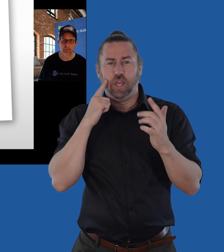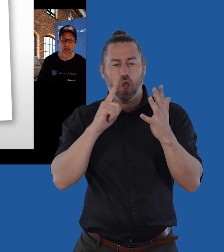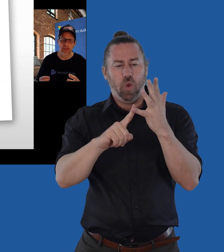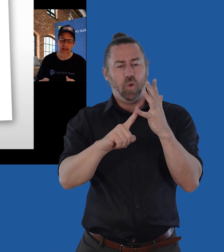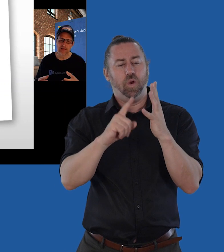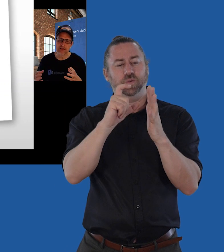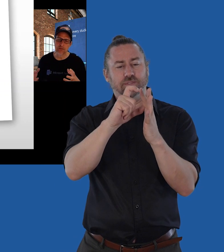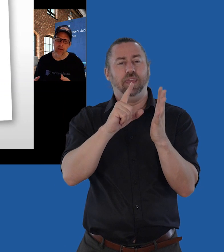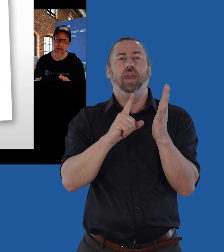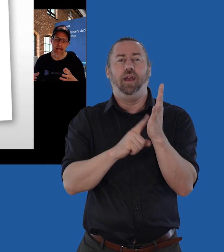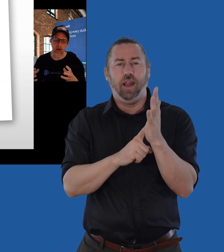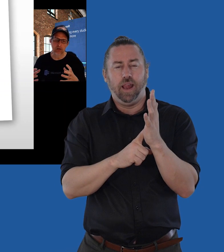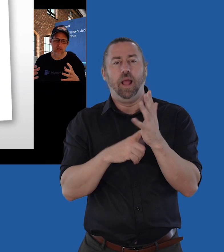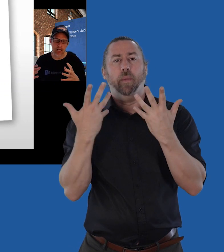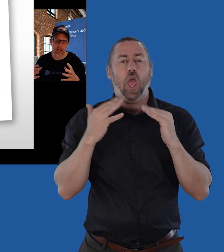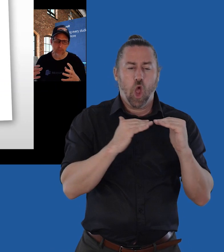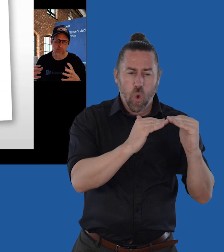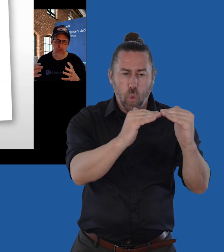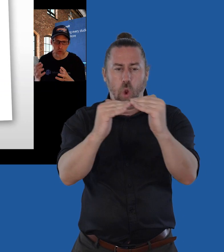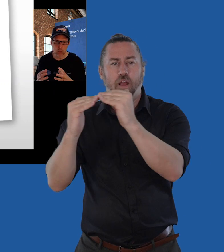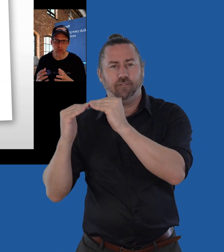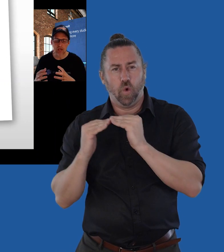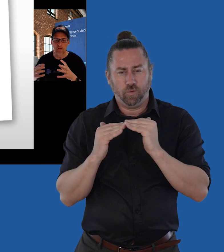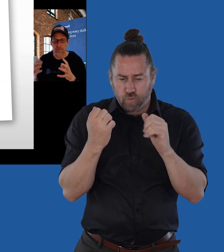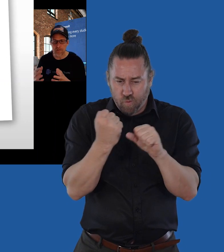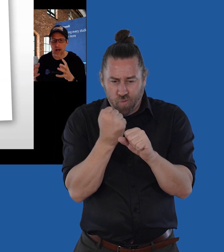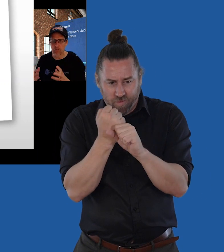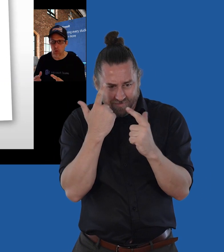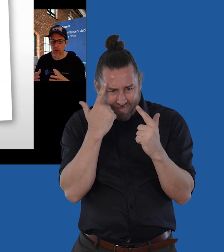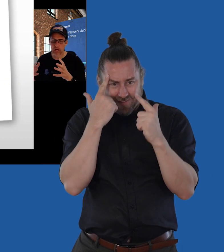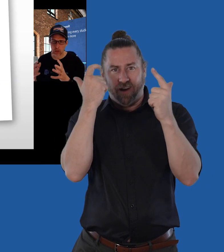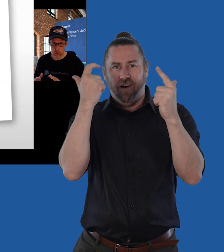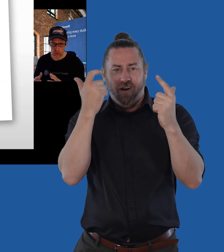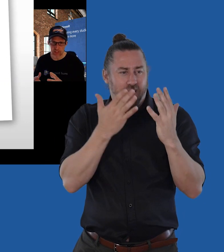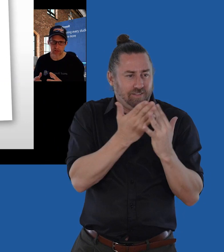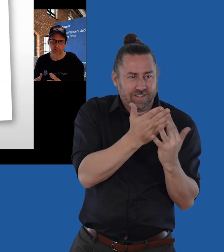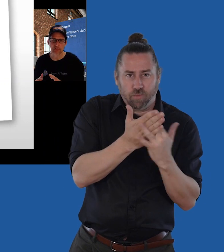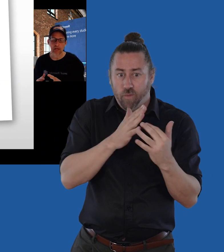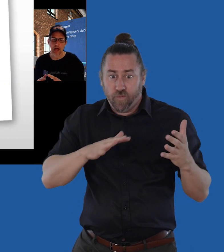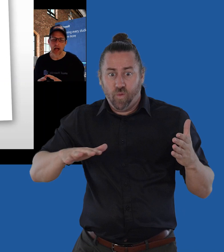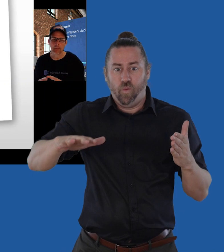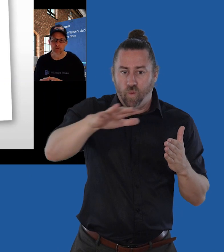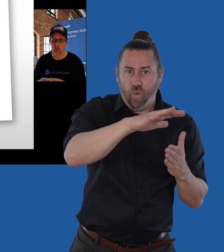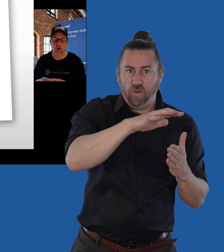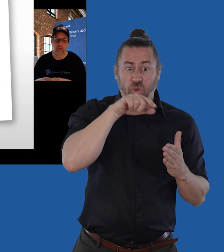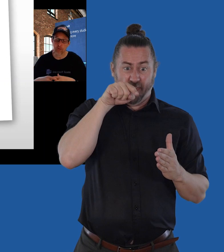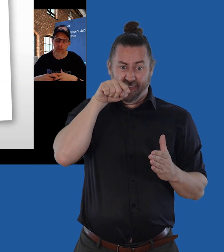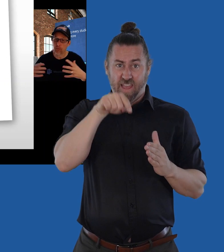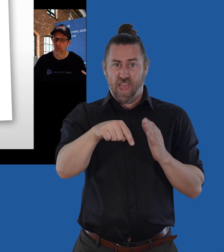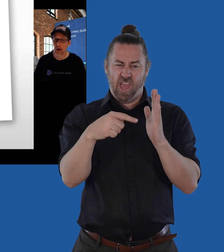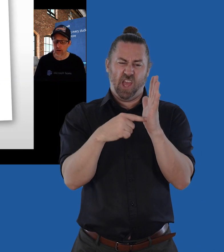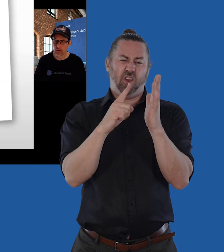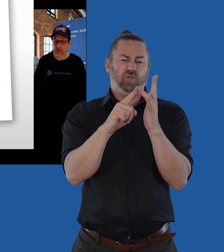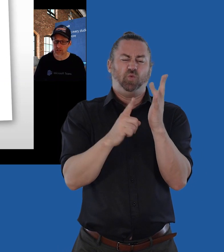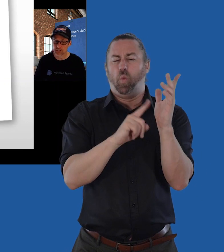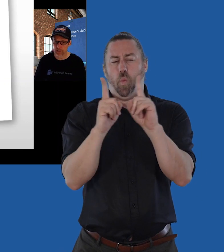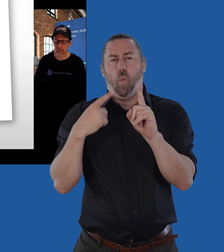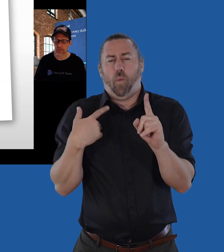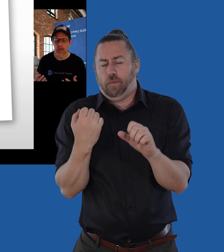That is to make our tools far more inclusive for people right across the spectrum.